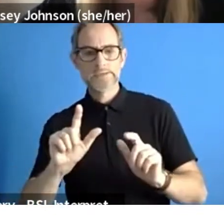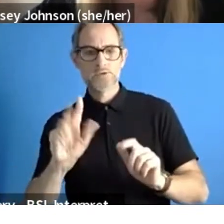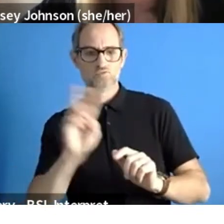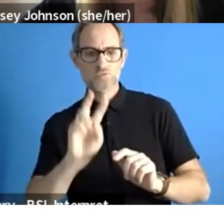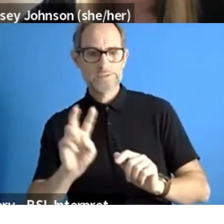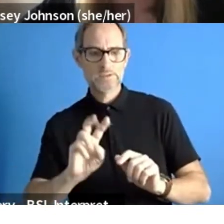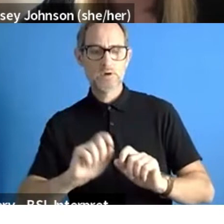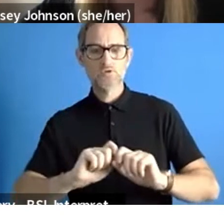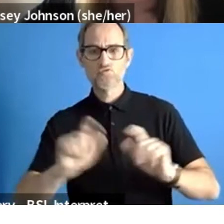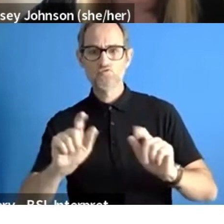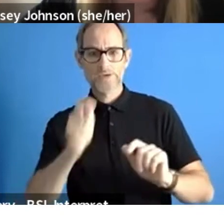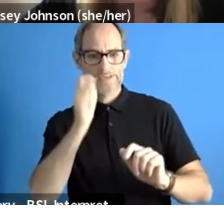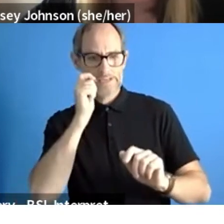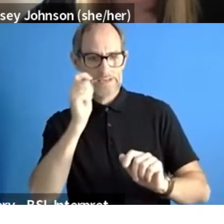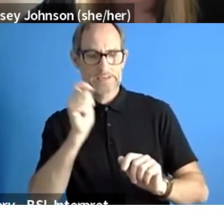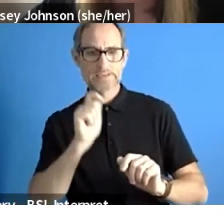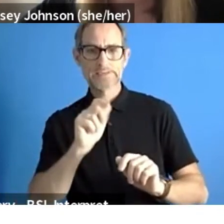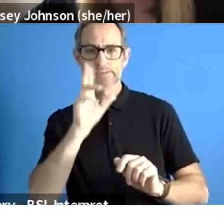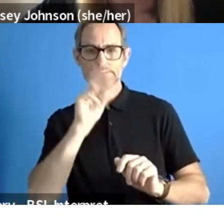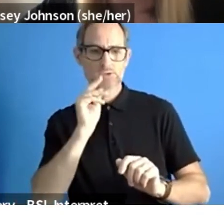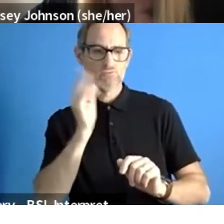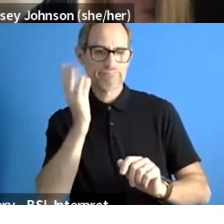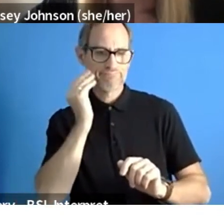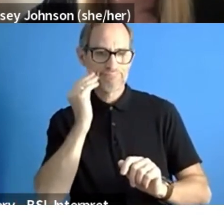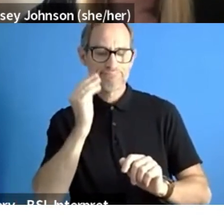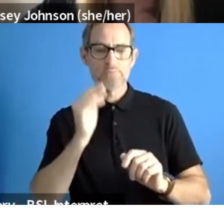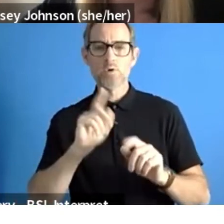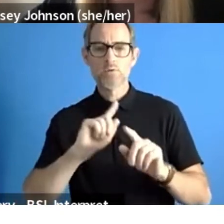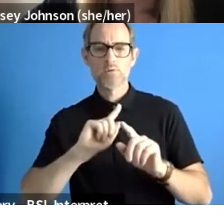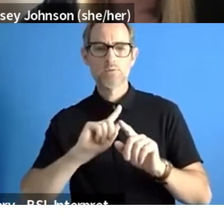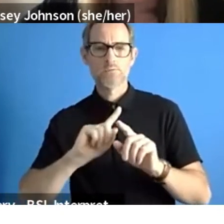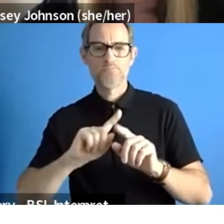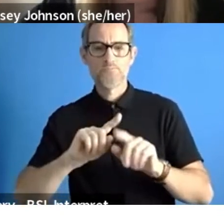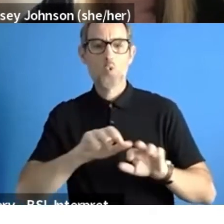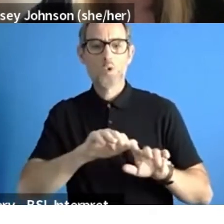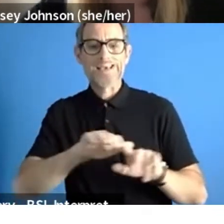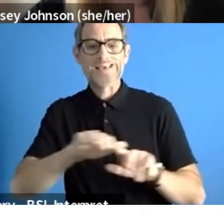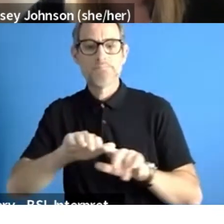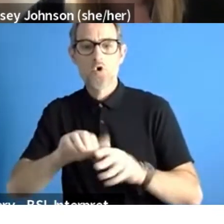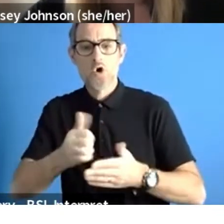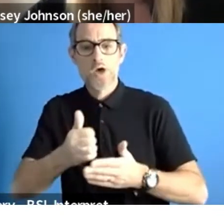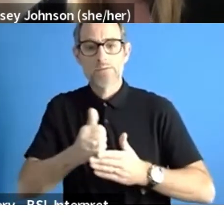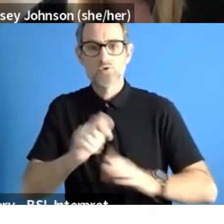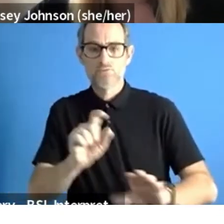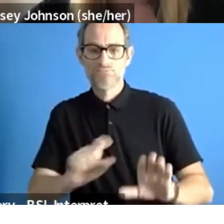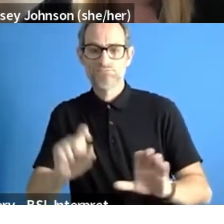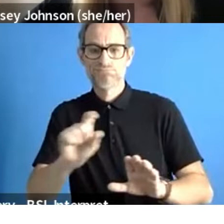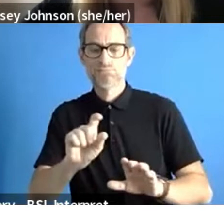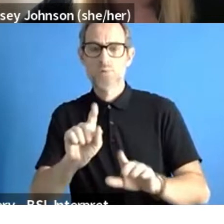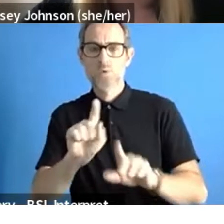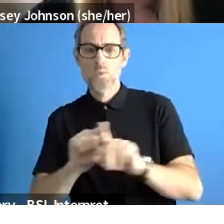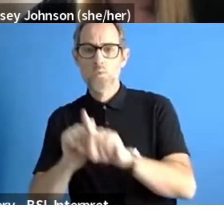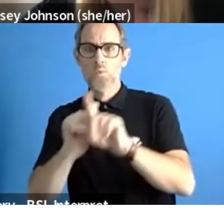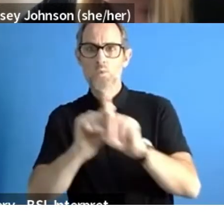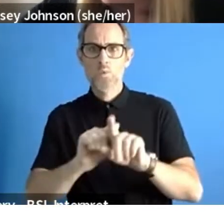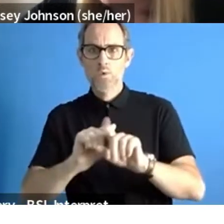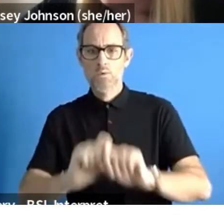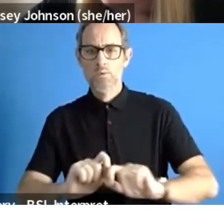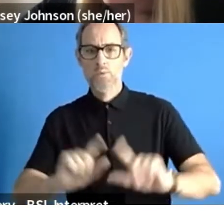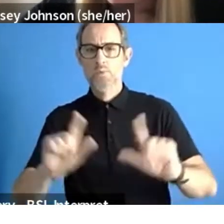speech recognition software or keyboard input navigate.